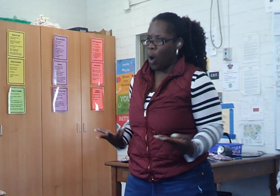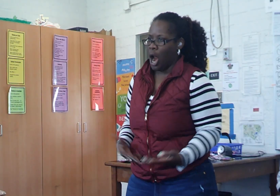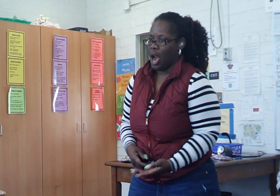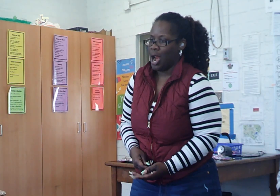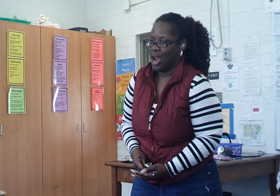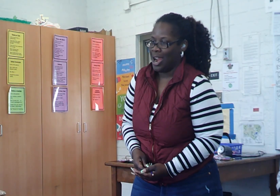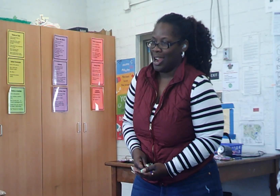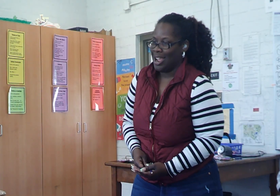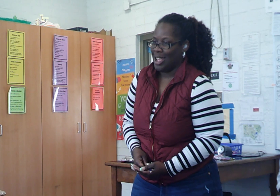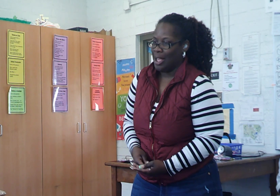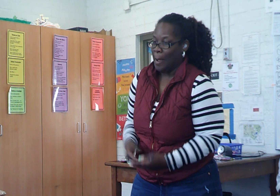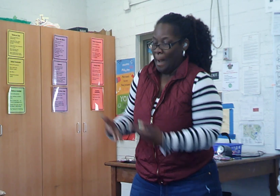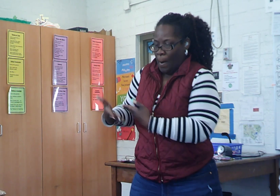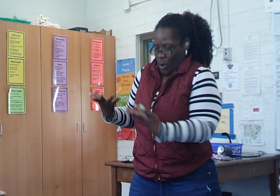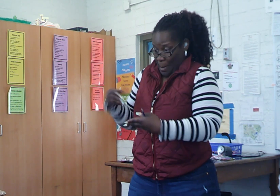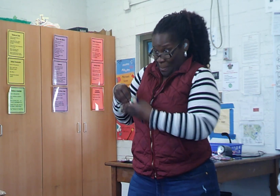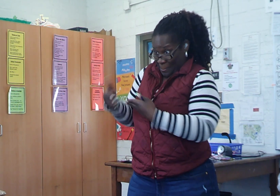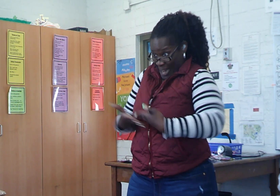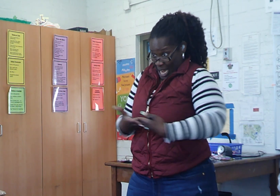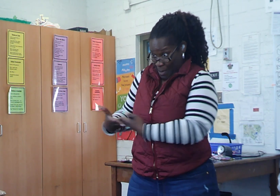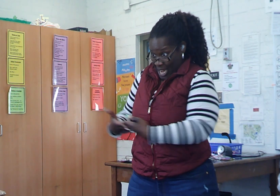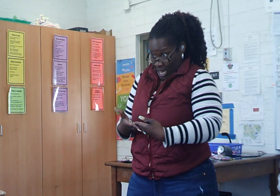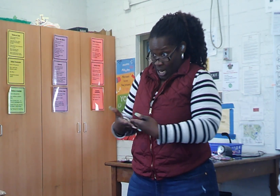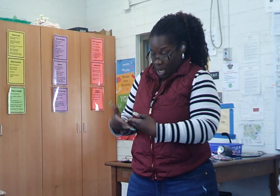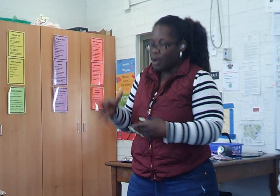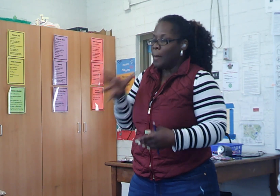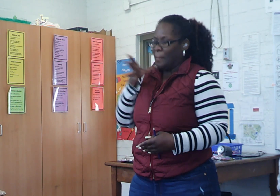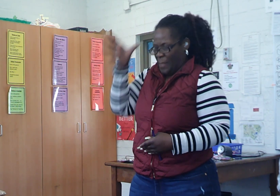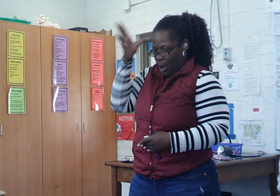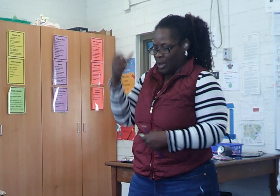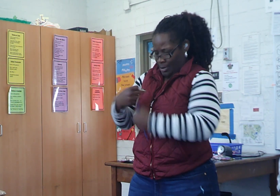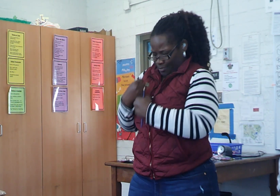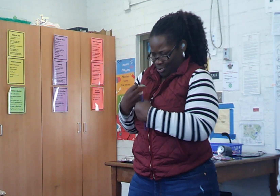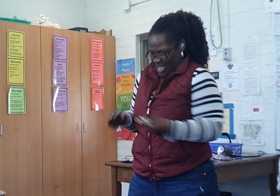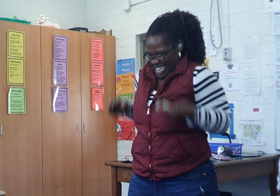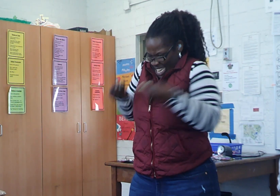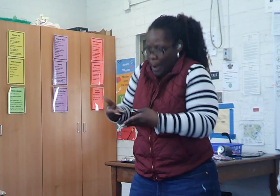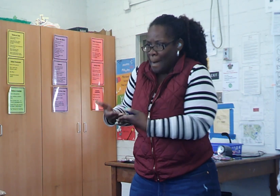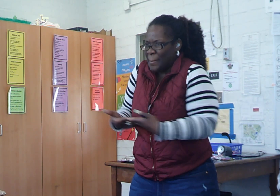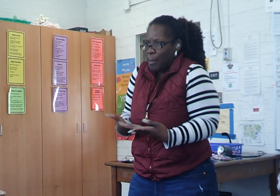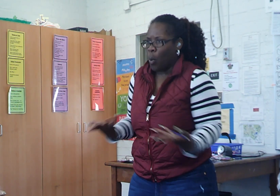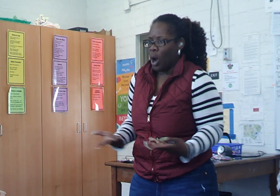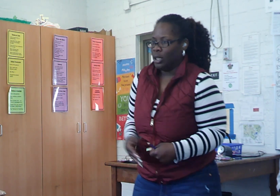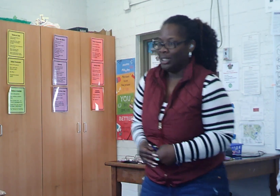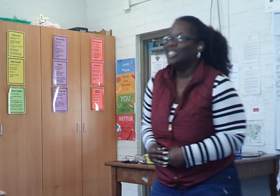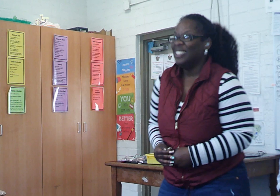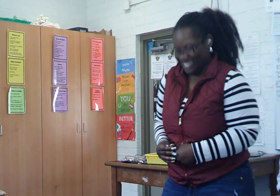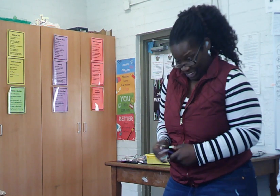What's in our body for a baby? What do the parents provide it with? Yep.